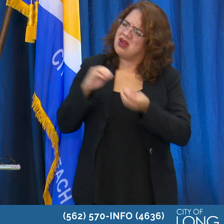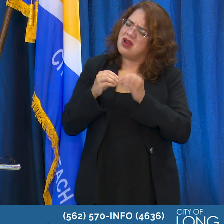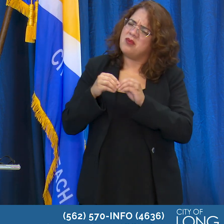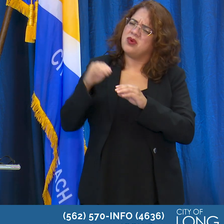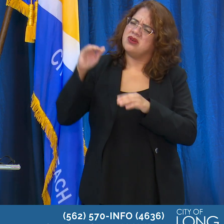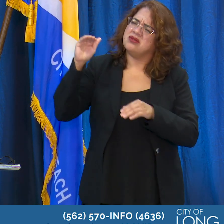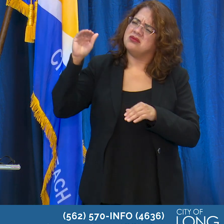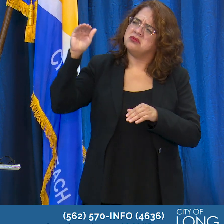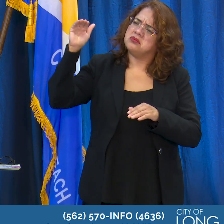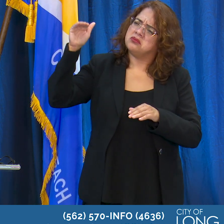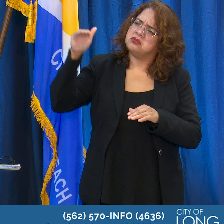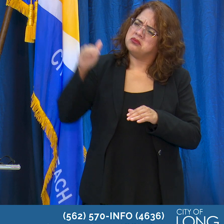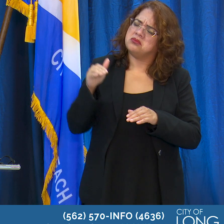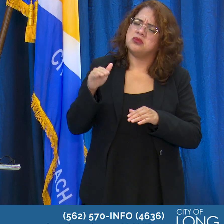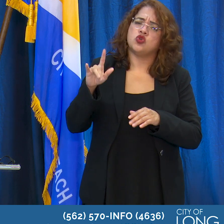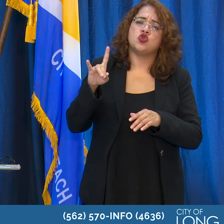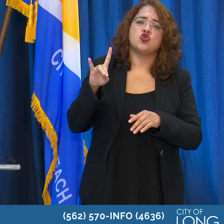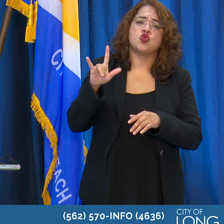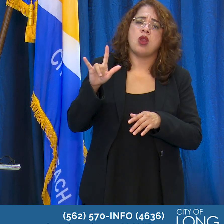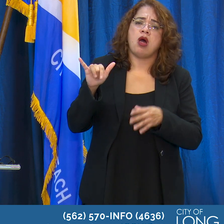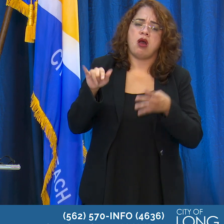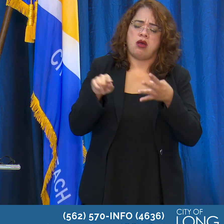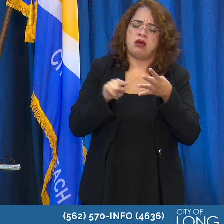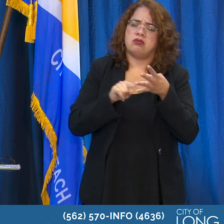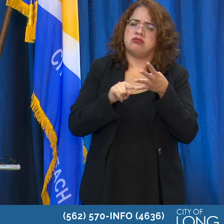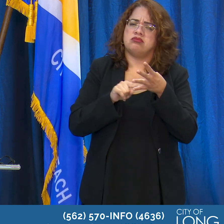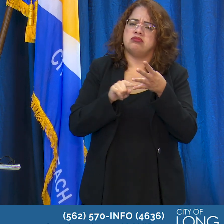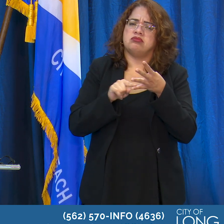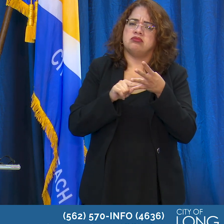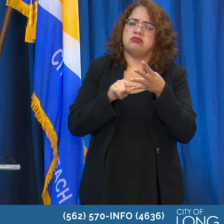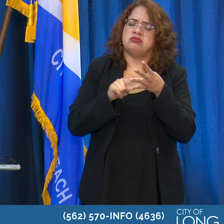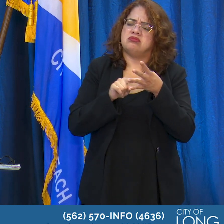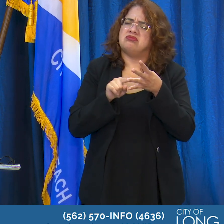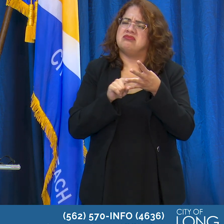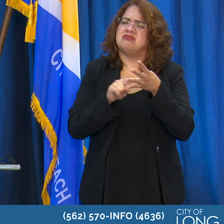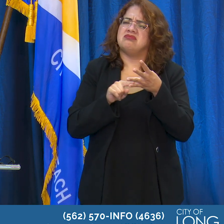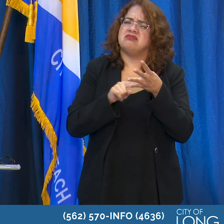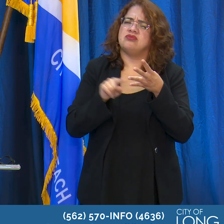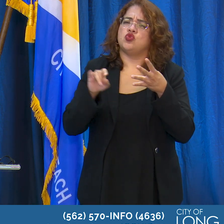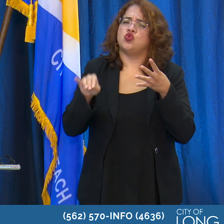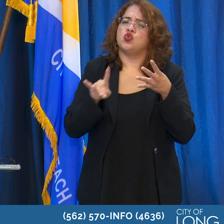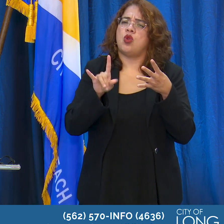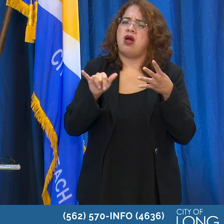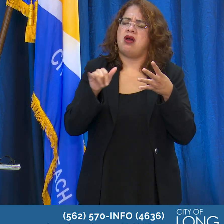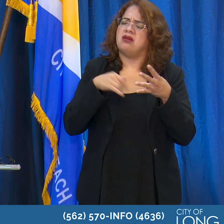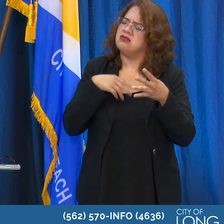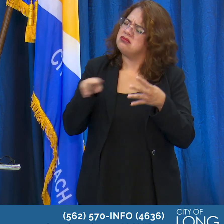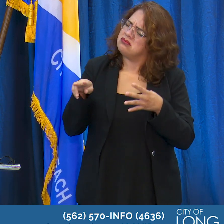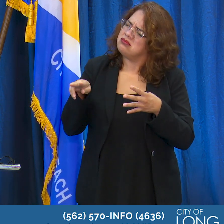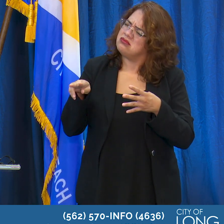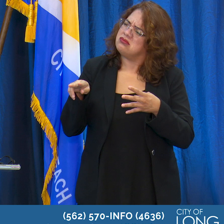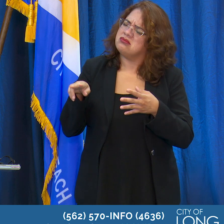you know, late july, like the last week of july, a little before that and we were sort of looking at it as "oh you know things are starting to slow